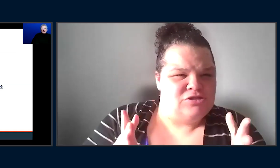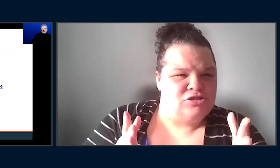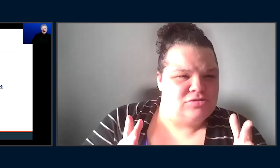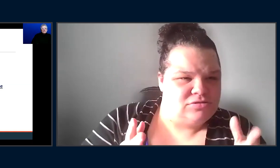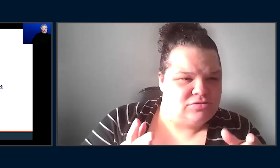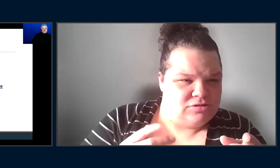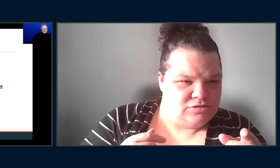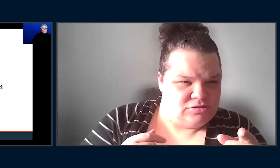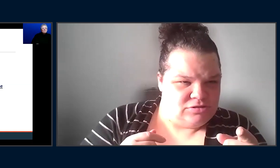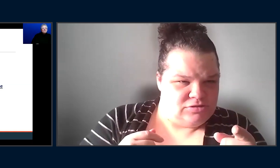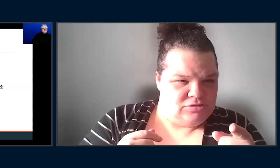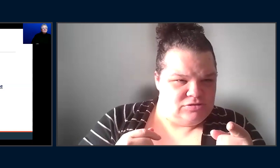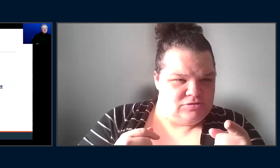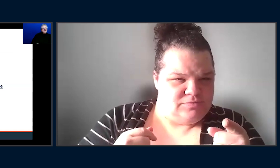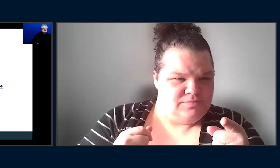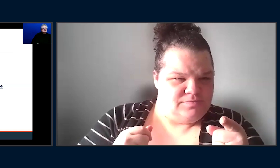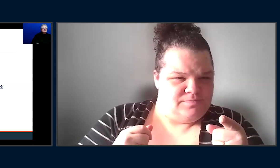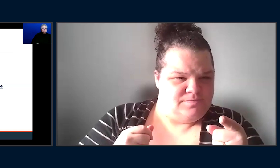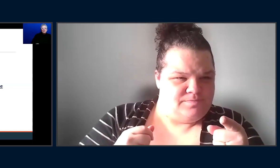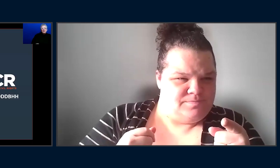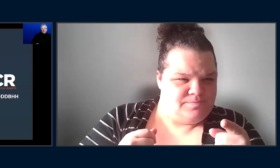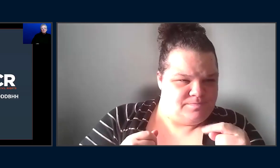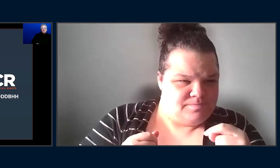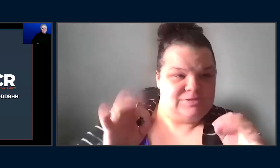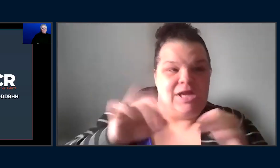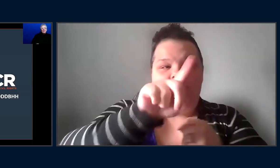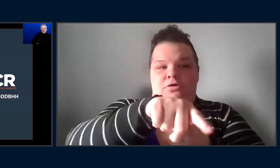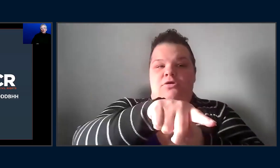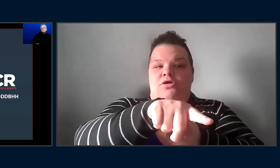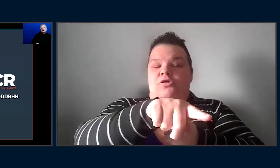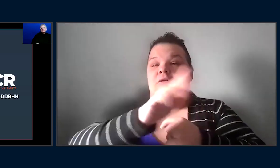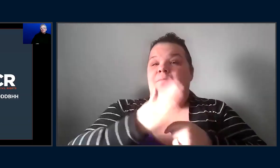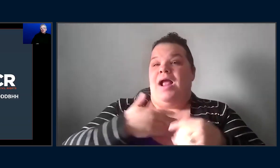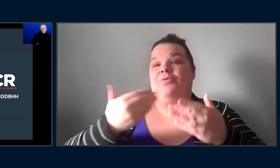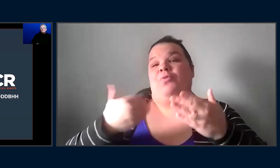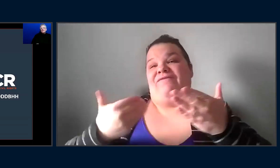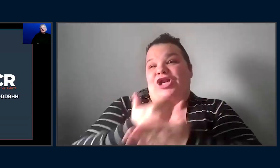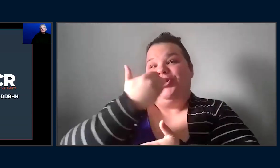if you have any, oh, next slide, please. I believe it has my contact information there.